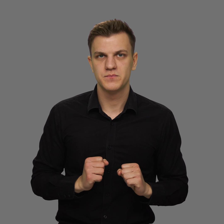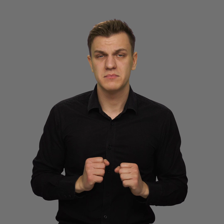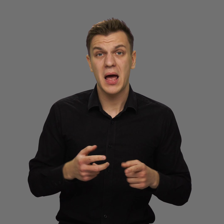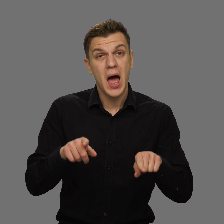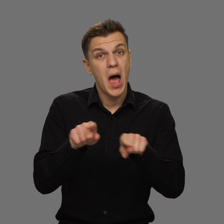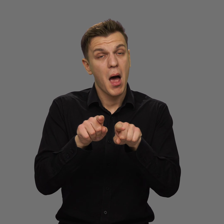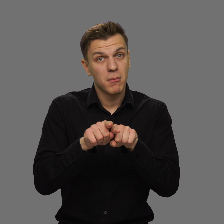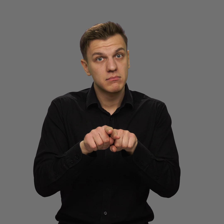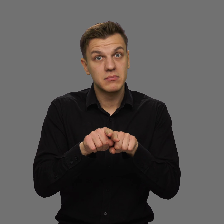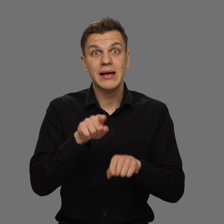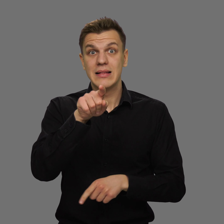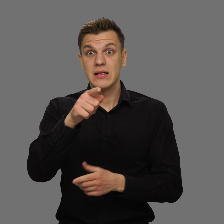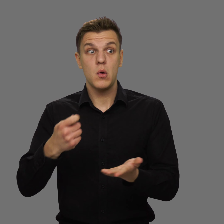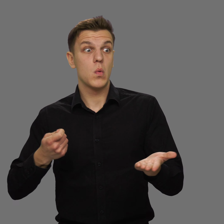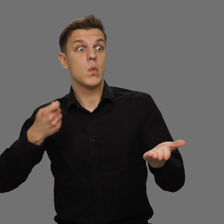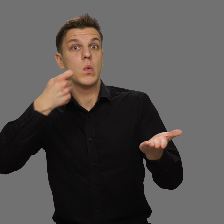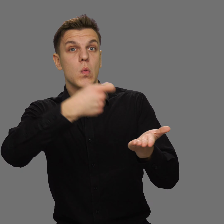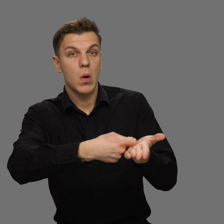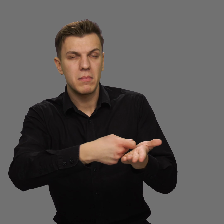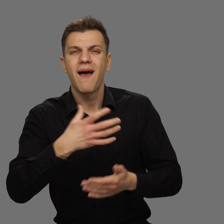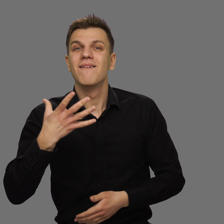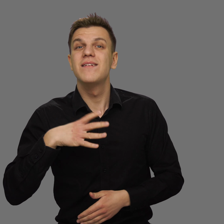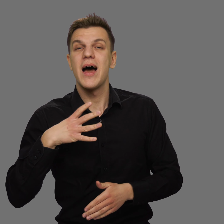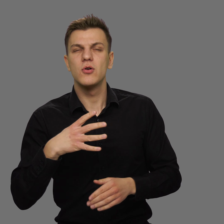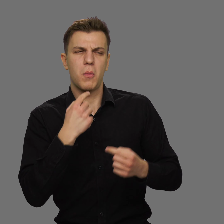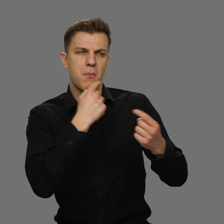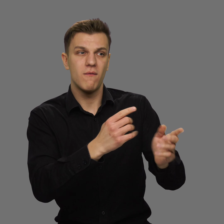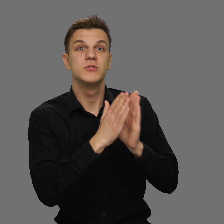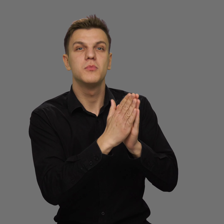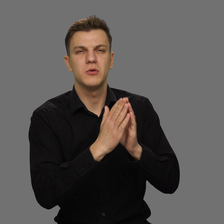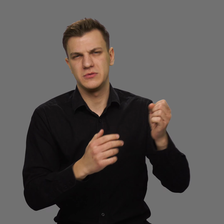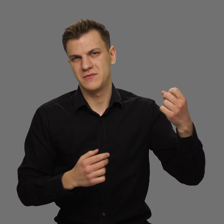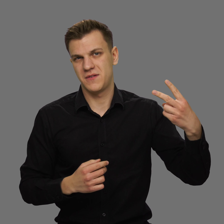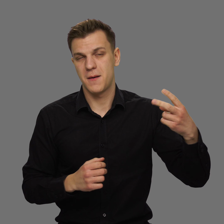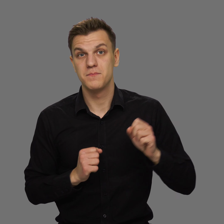Considering the interest of the of the buyer, it is worth asking for 2 things -.